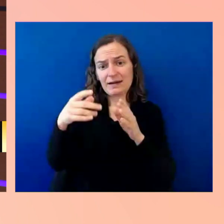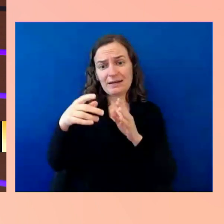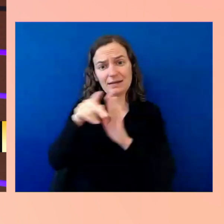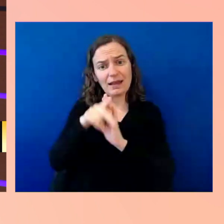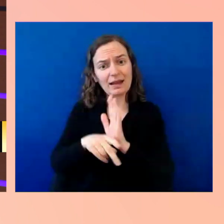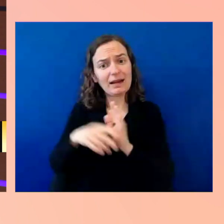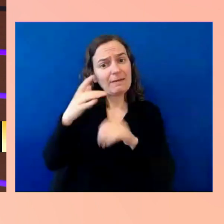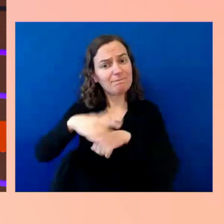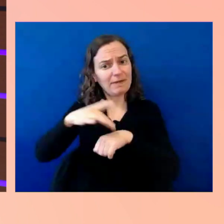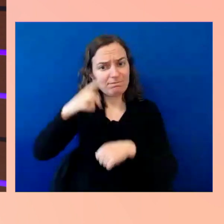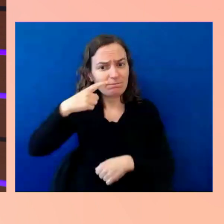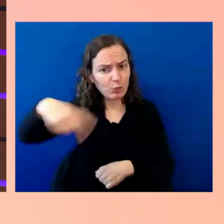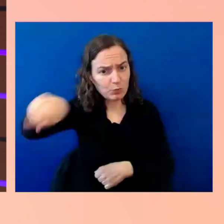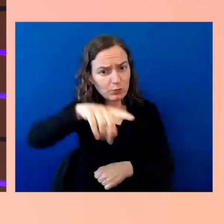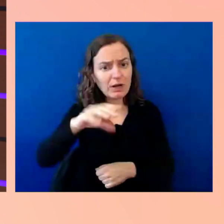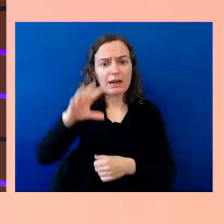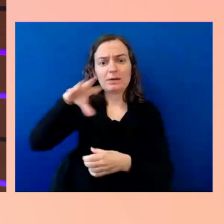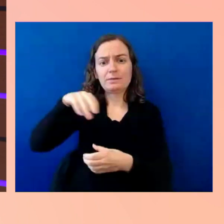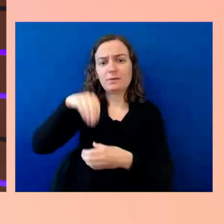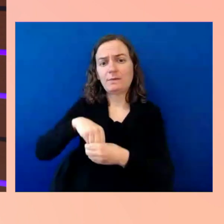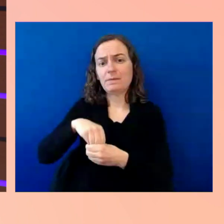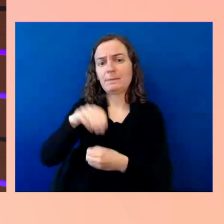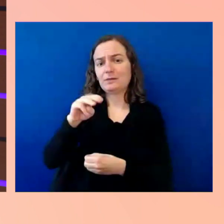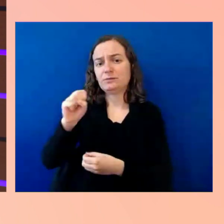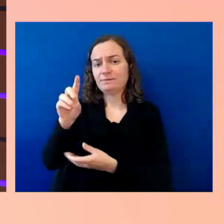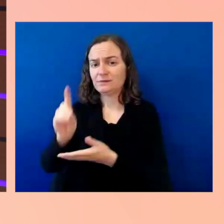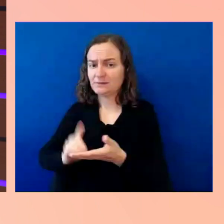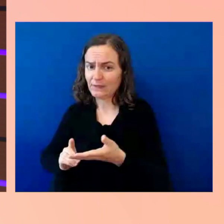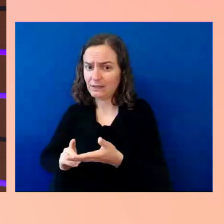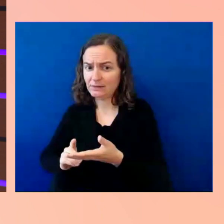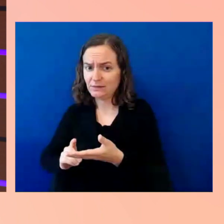We've also been working on new features that will empower